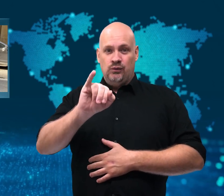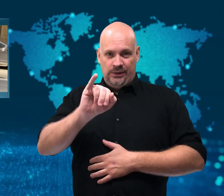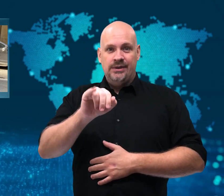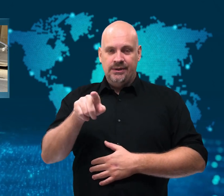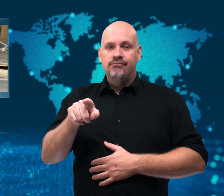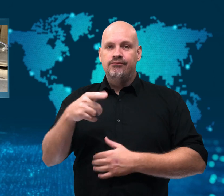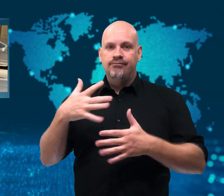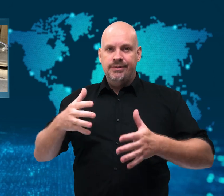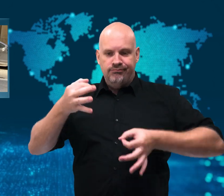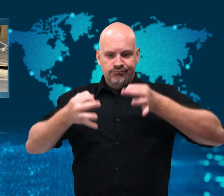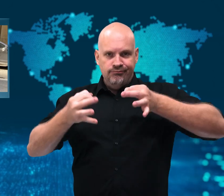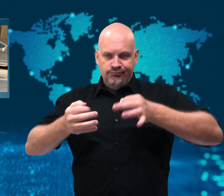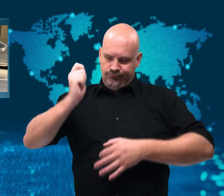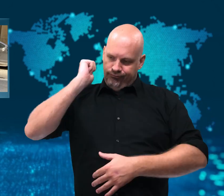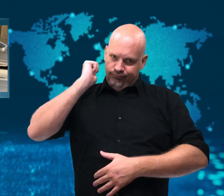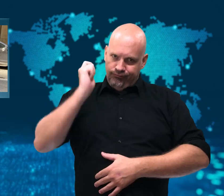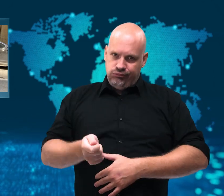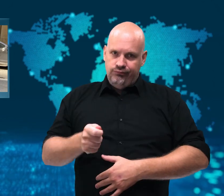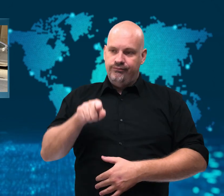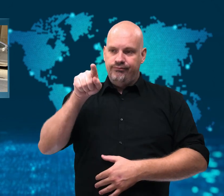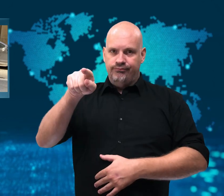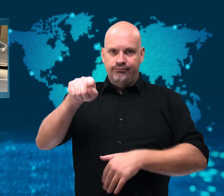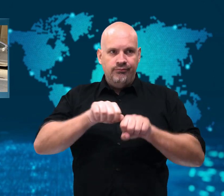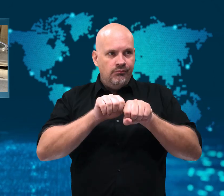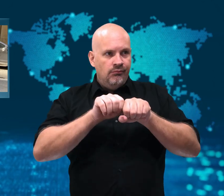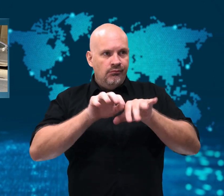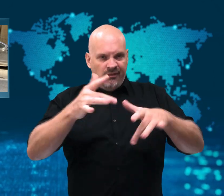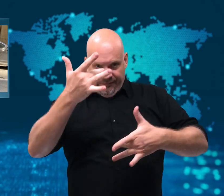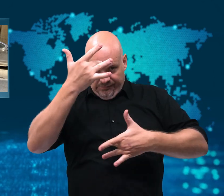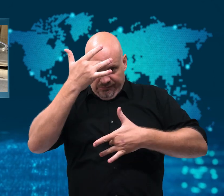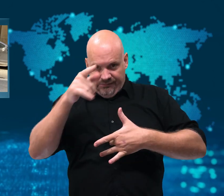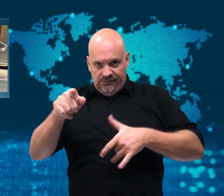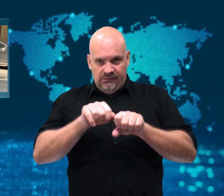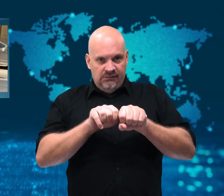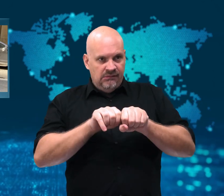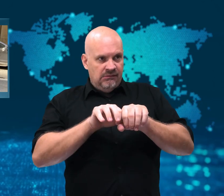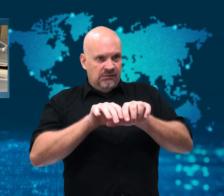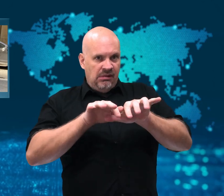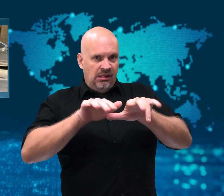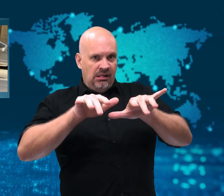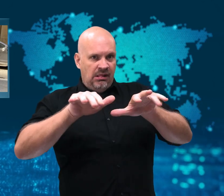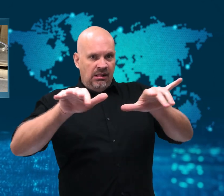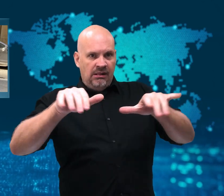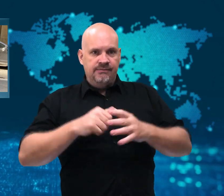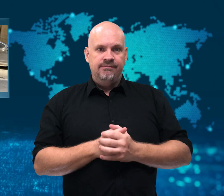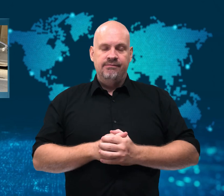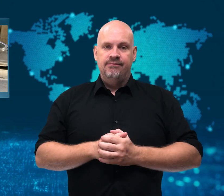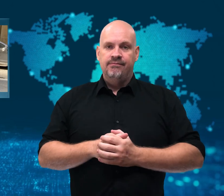of spreading dangerous infectious diseases.